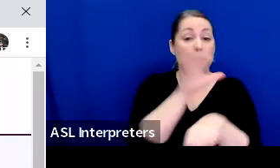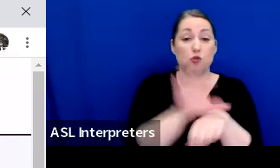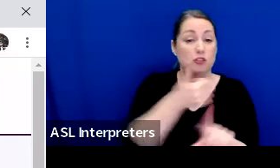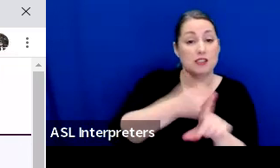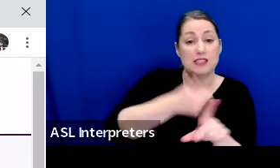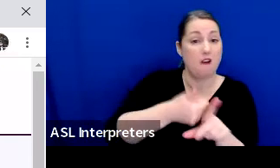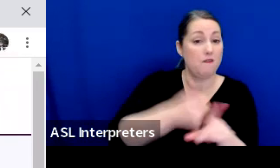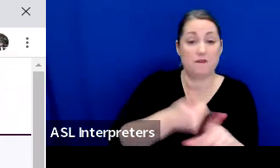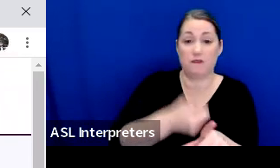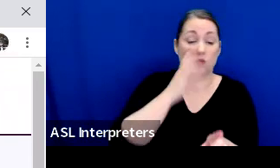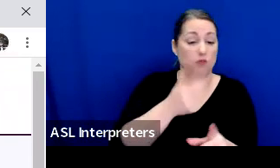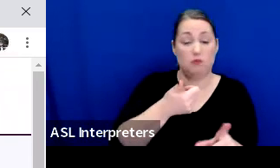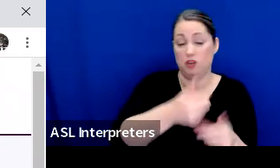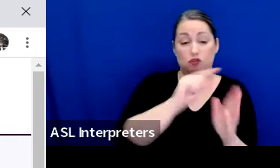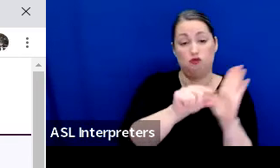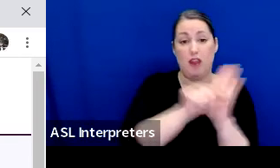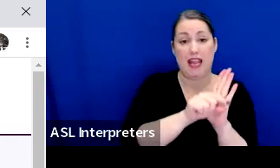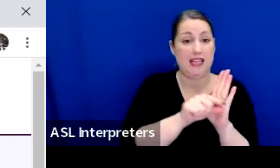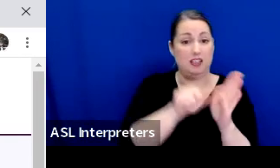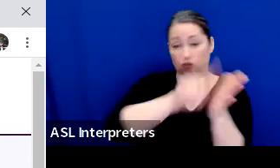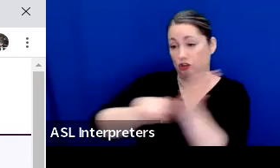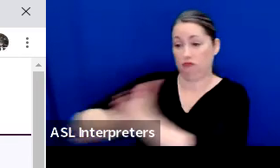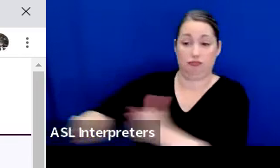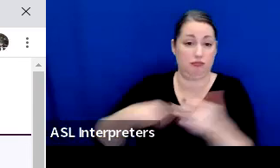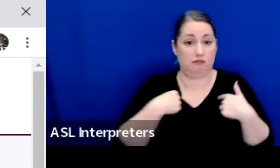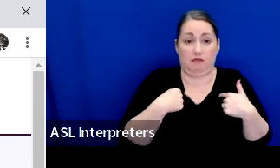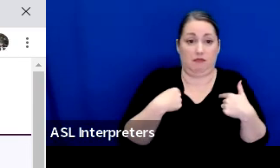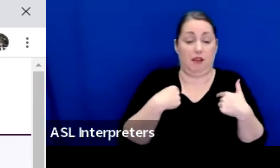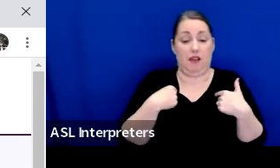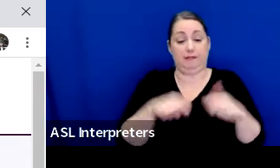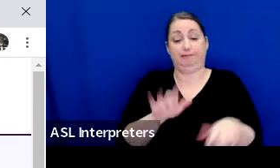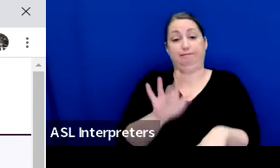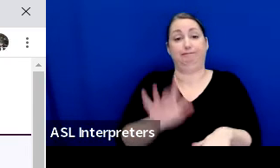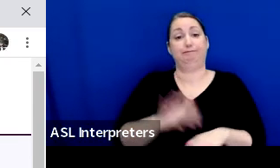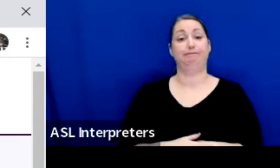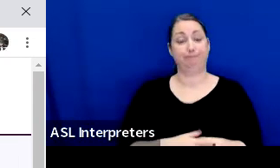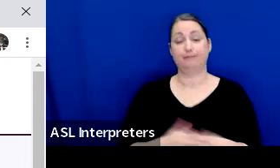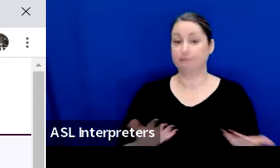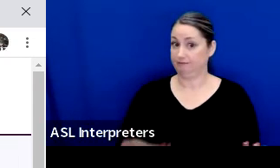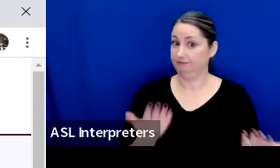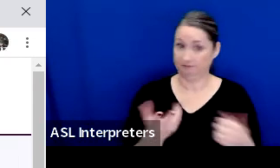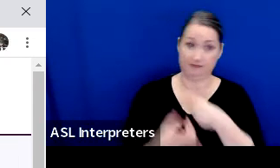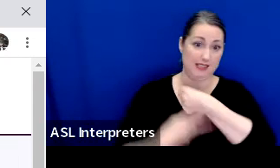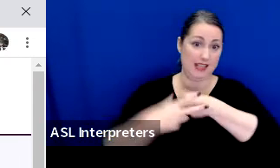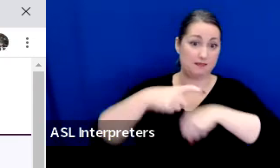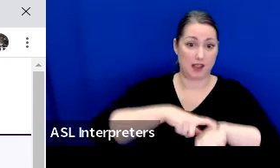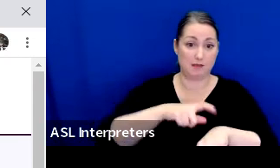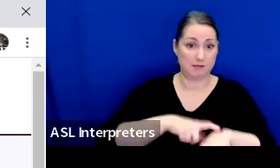And I'd read the other one third of the test. And I do, as you said, one Premiere time. one thing, it's more equitable that way you are not playing favorites